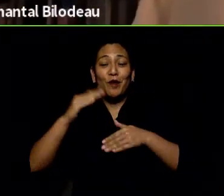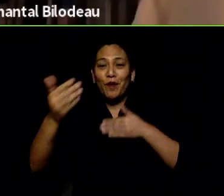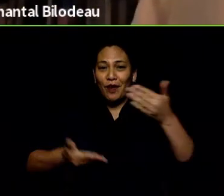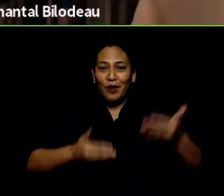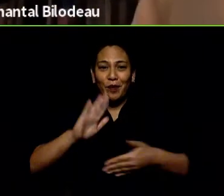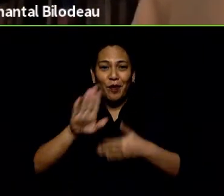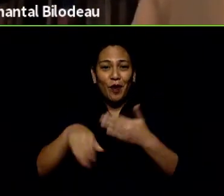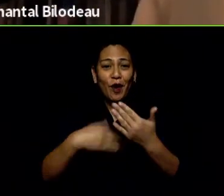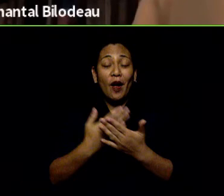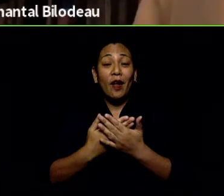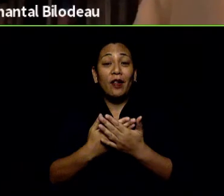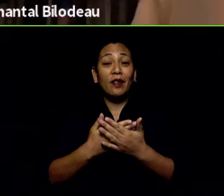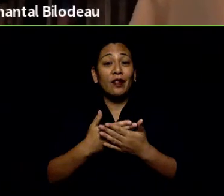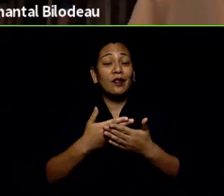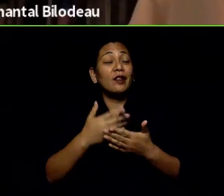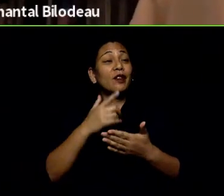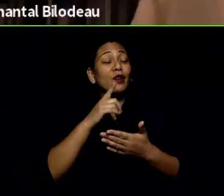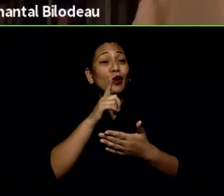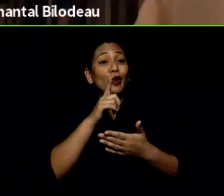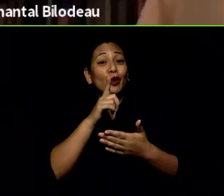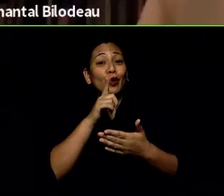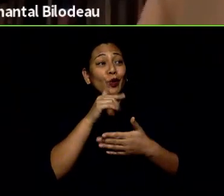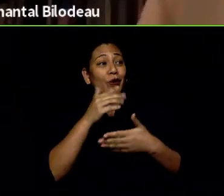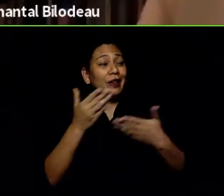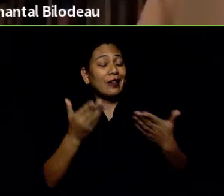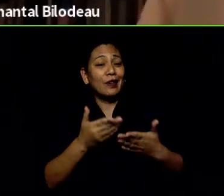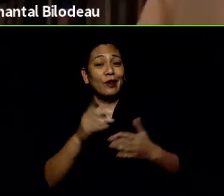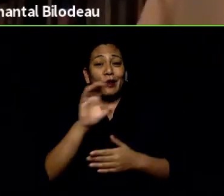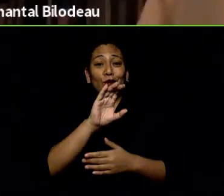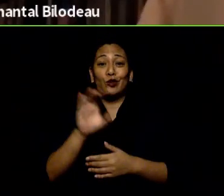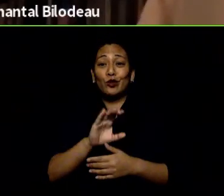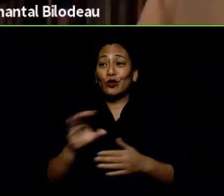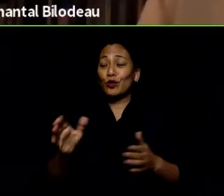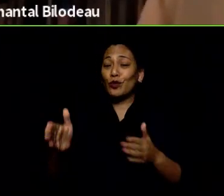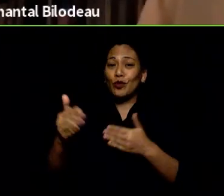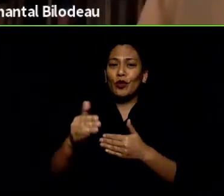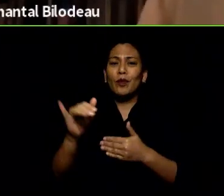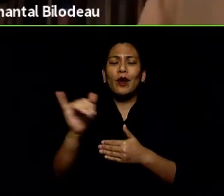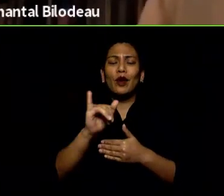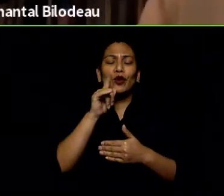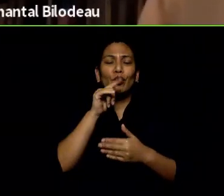Welcome to everyone who is in this Zoom room and also everyone on the live stream.